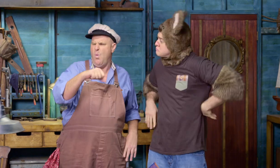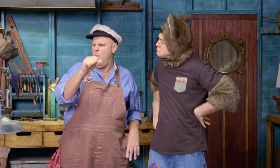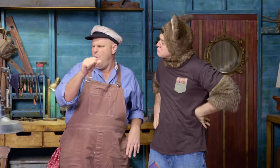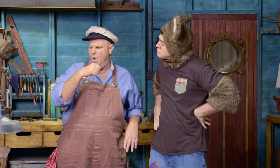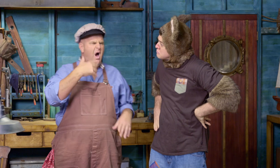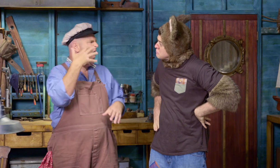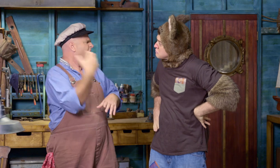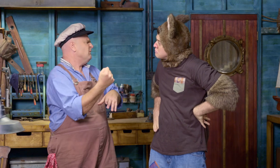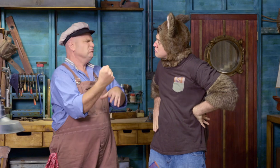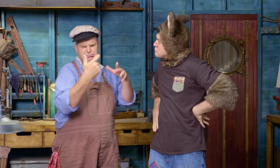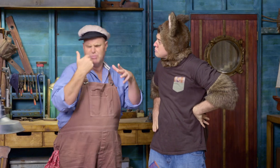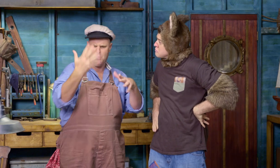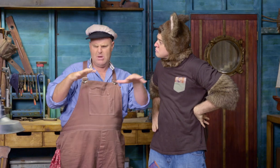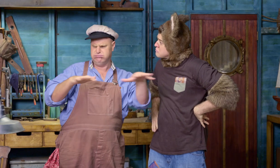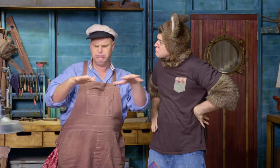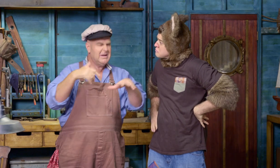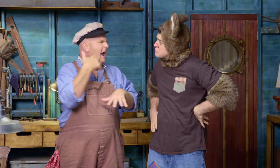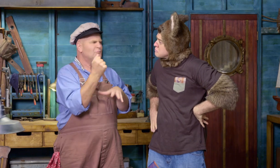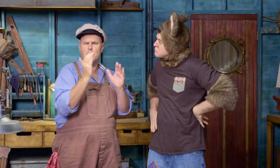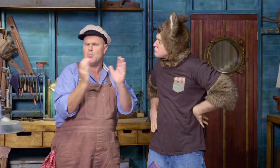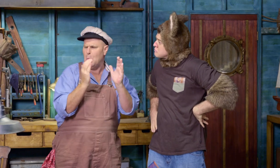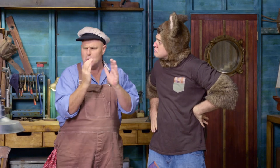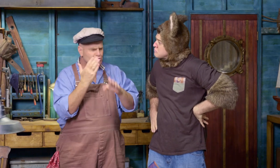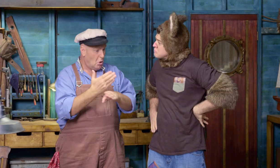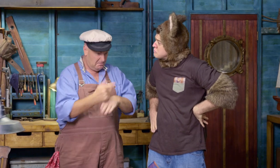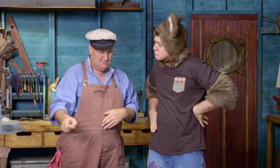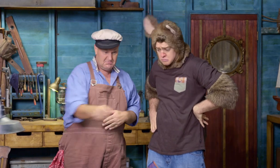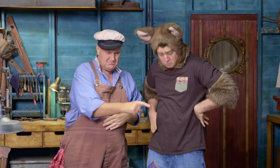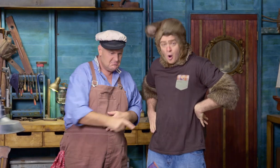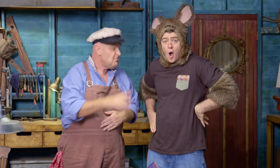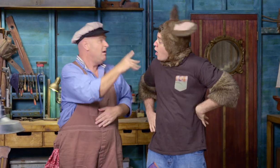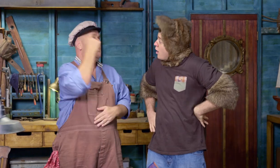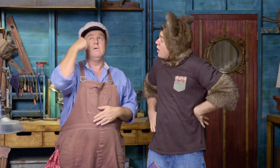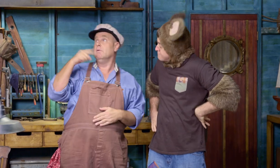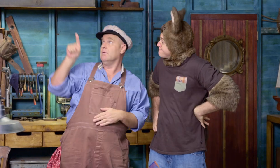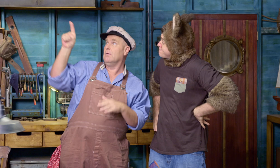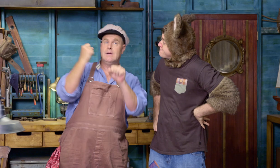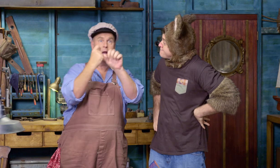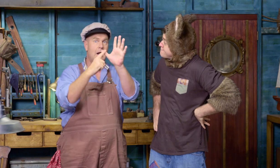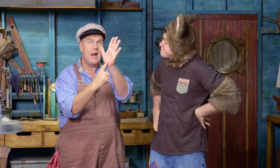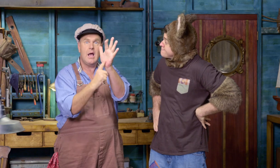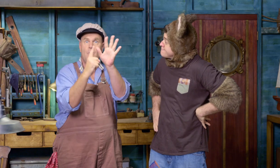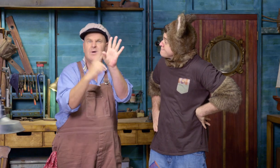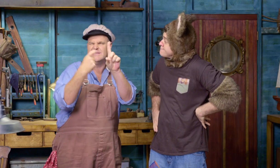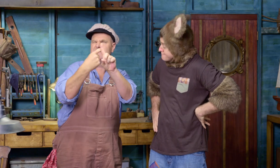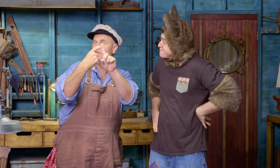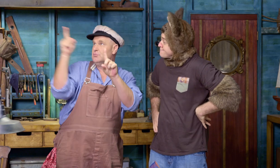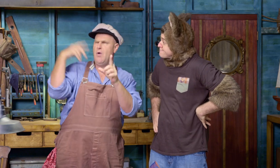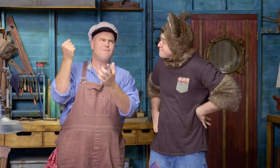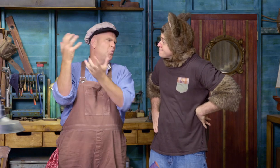Oh, yes. I'm always very busy. I'm just doing this little job and I've got some things cooking in my galley that I'm keeping an eye on.